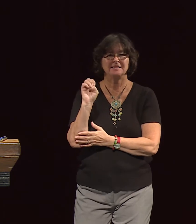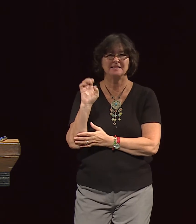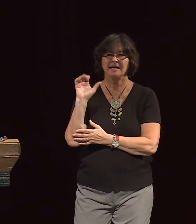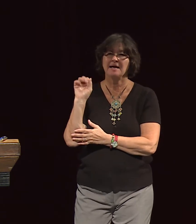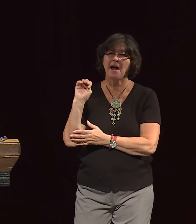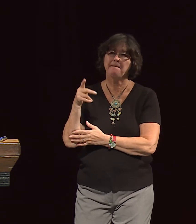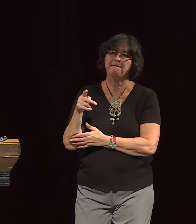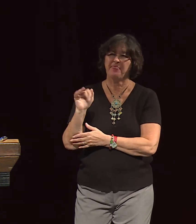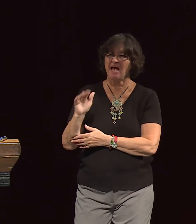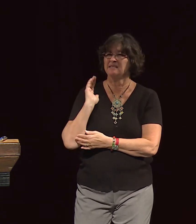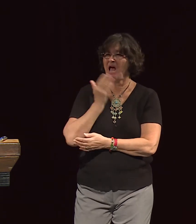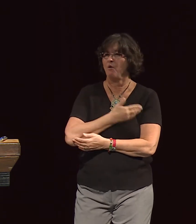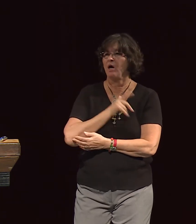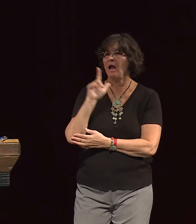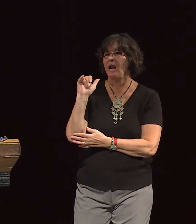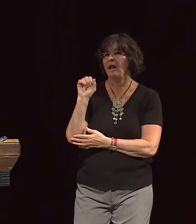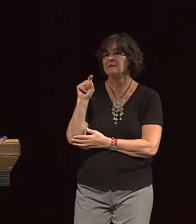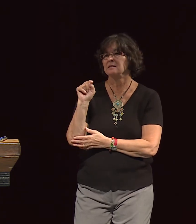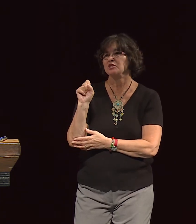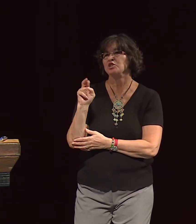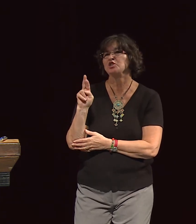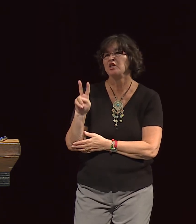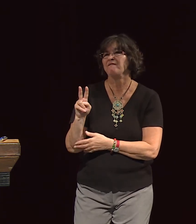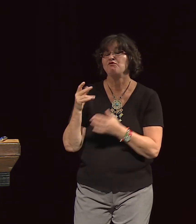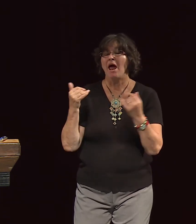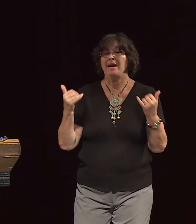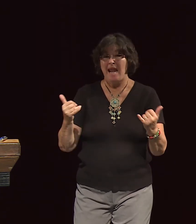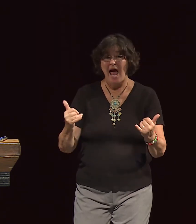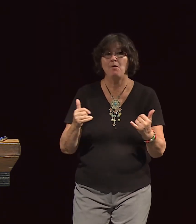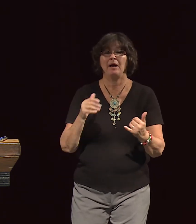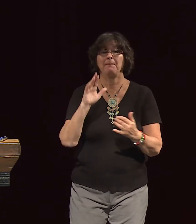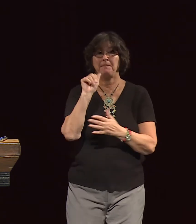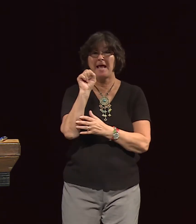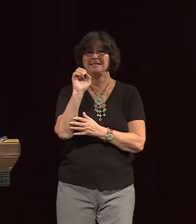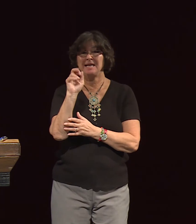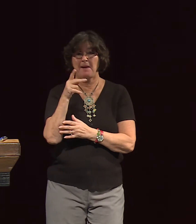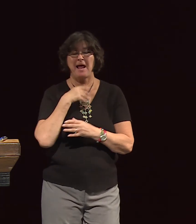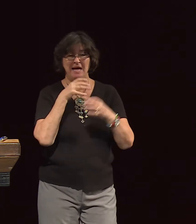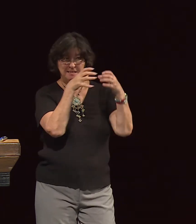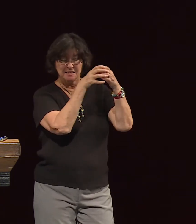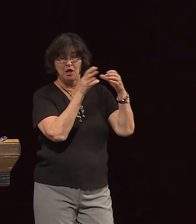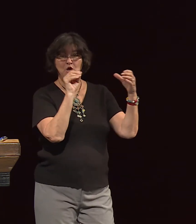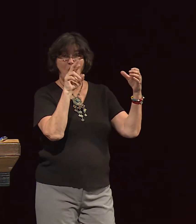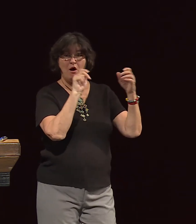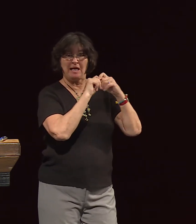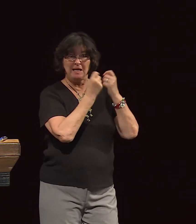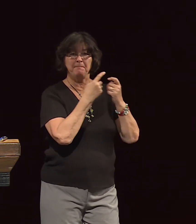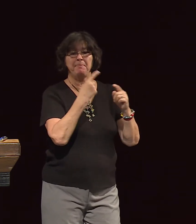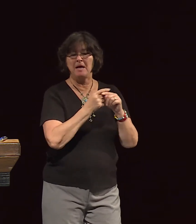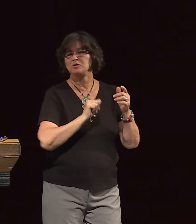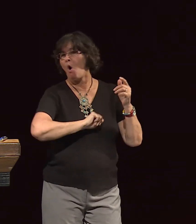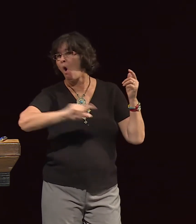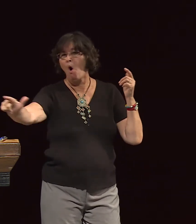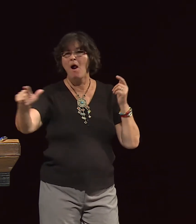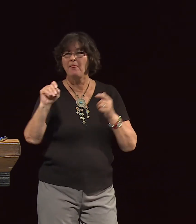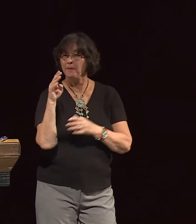We communicate with each other through Basecamp. So we have a core team,